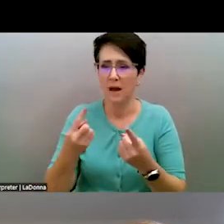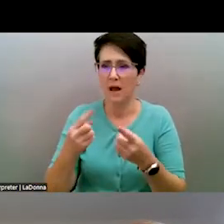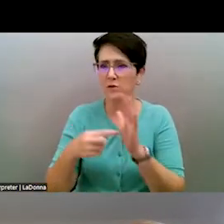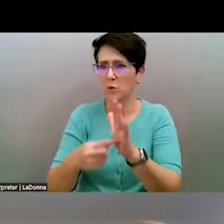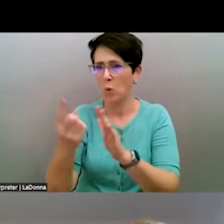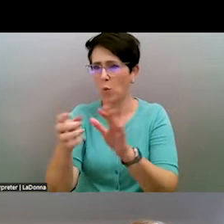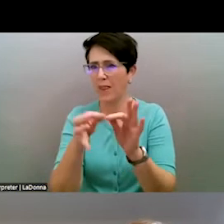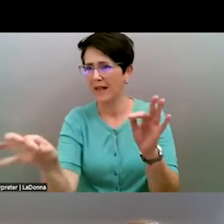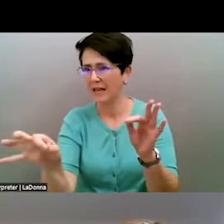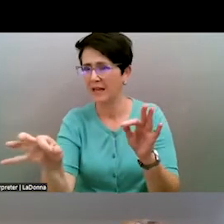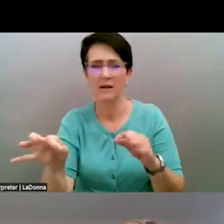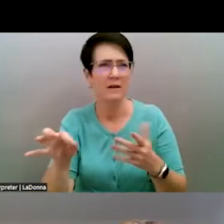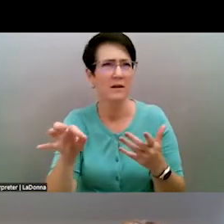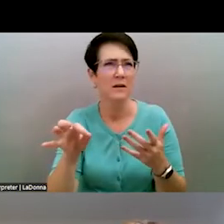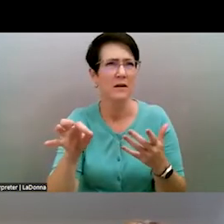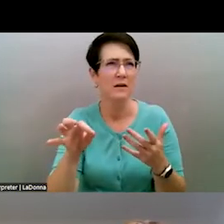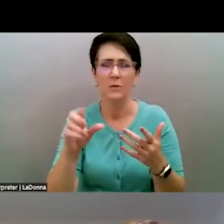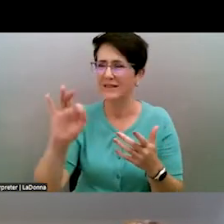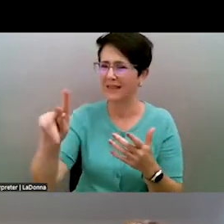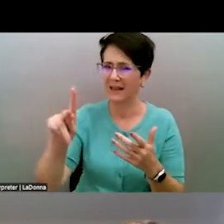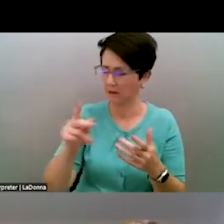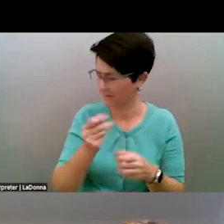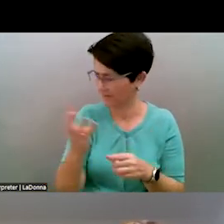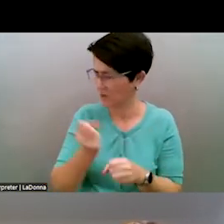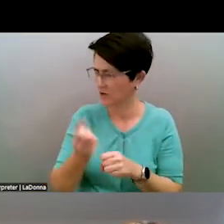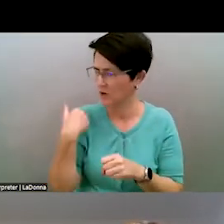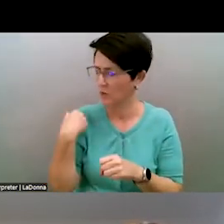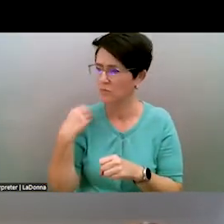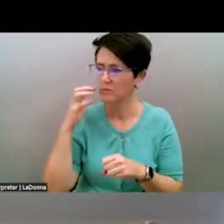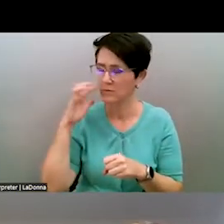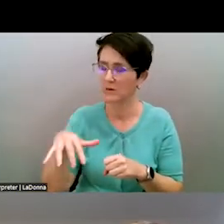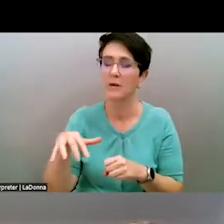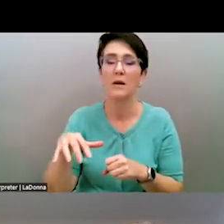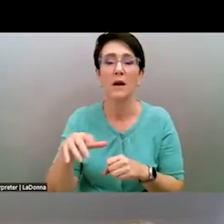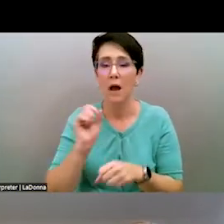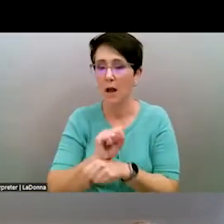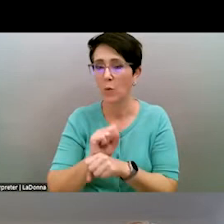THINK A COUPLE YEARS AGO NOW, IT'S HARD TO BELIEVE IS' BEEN THAT LONG. THAT I WORKED WITH, NASMHPD